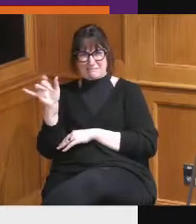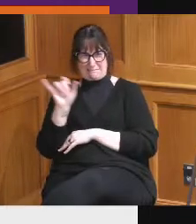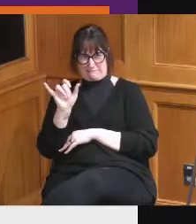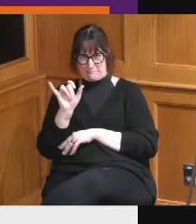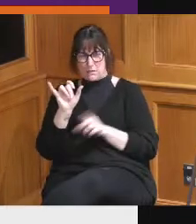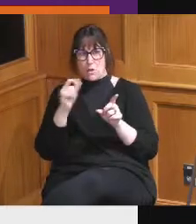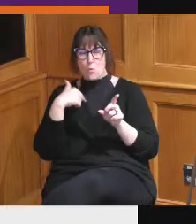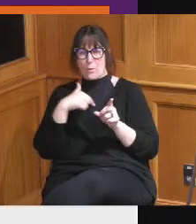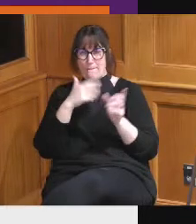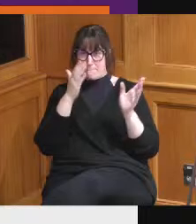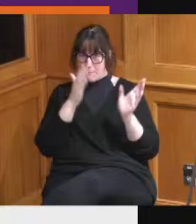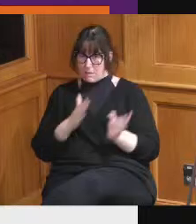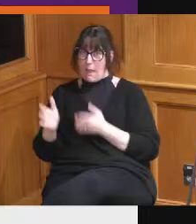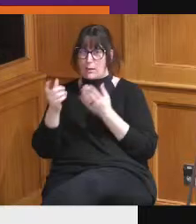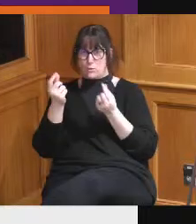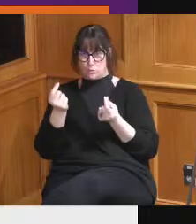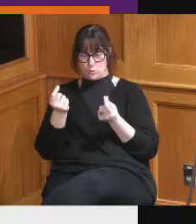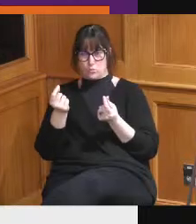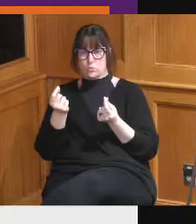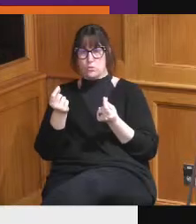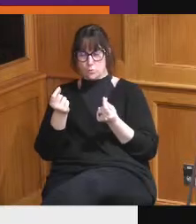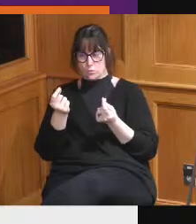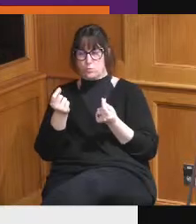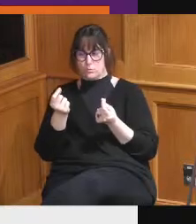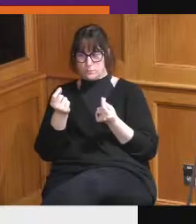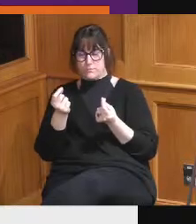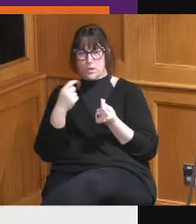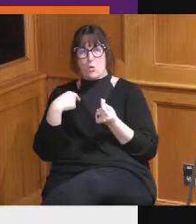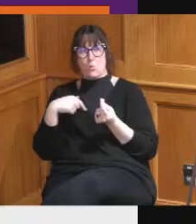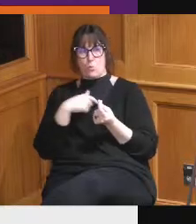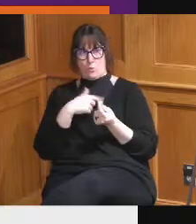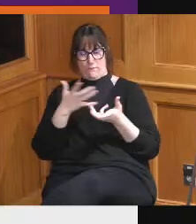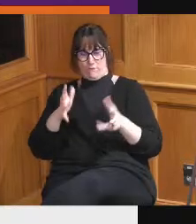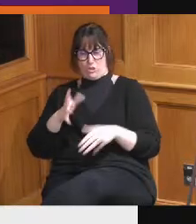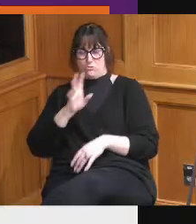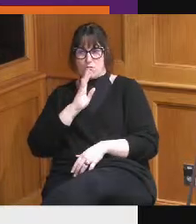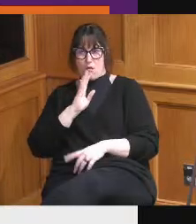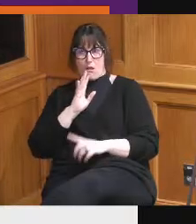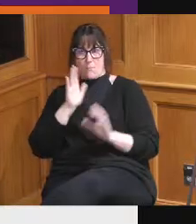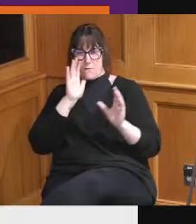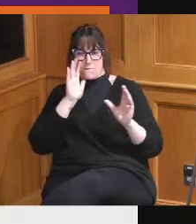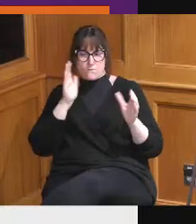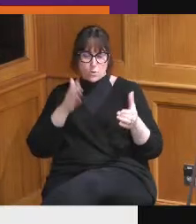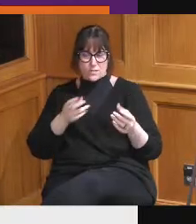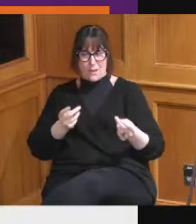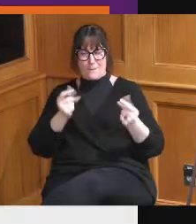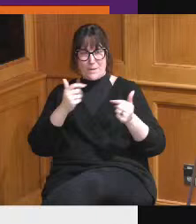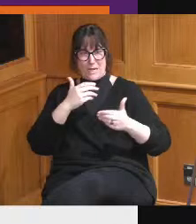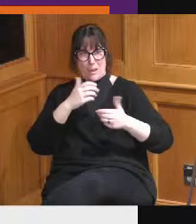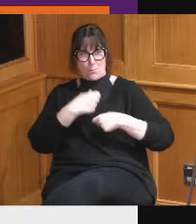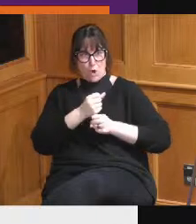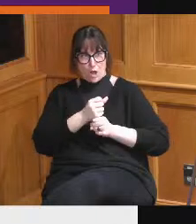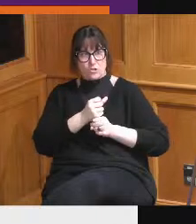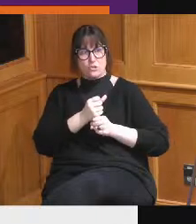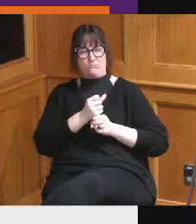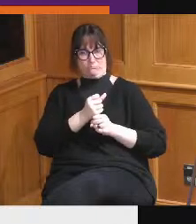to do and we talked about focusing on immediate production U of things that were gaps that were